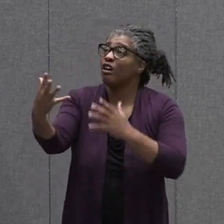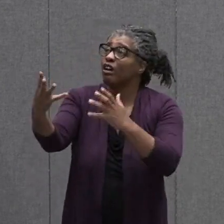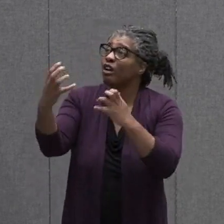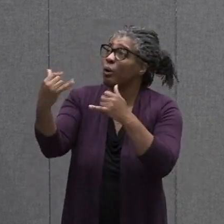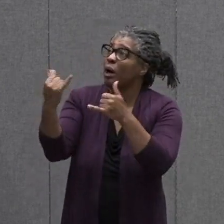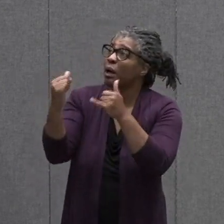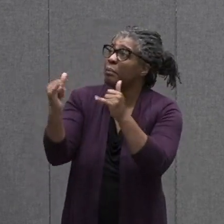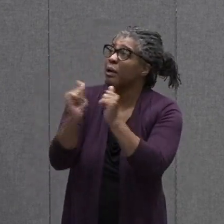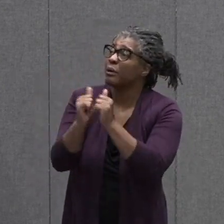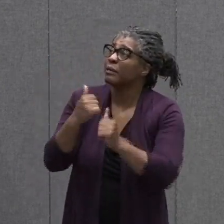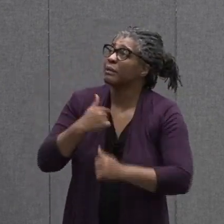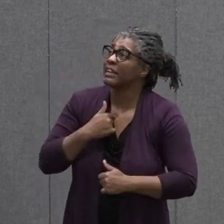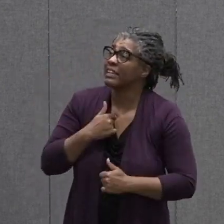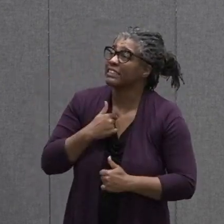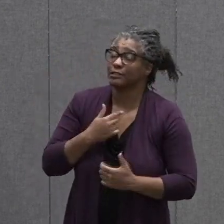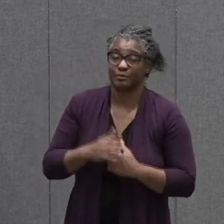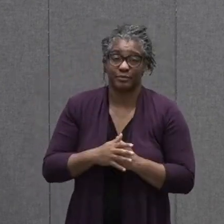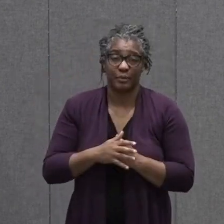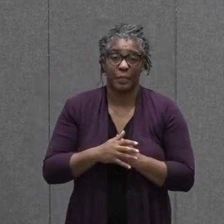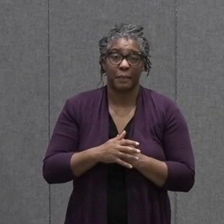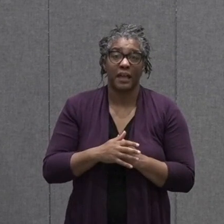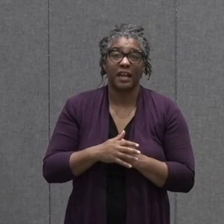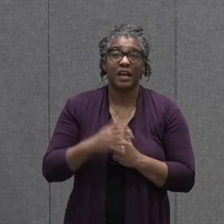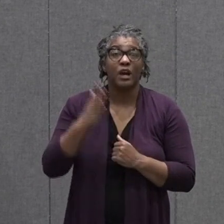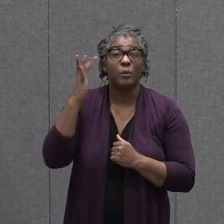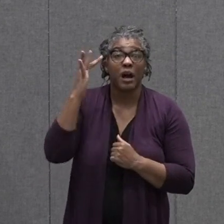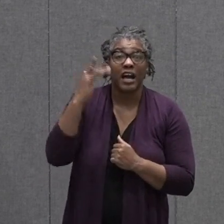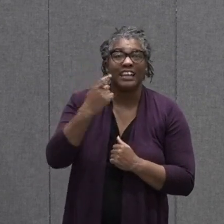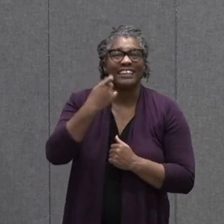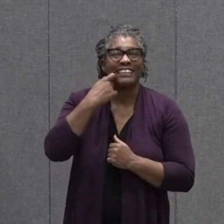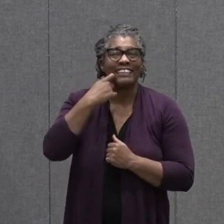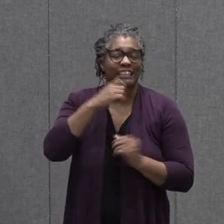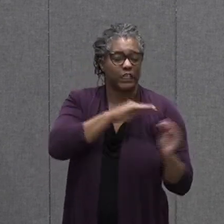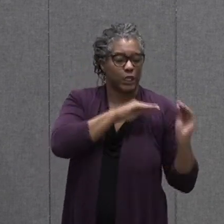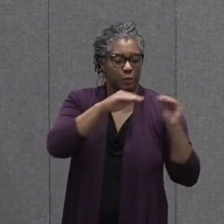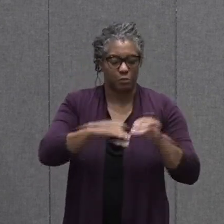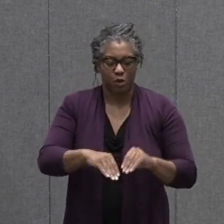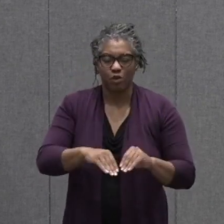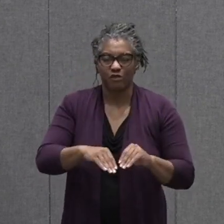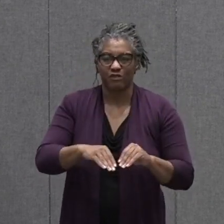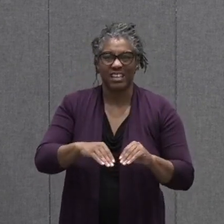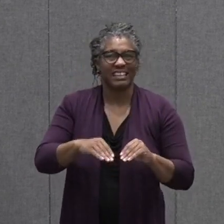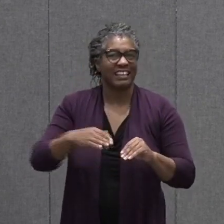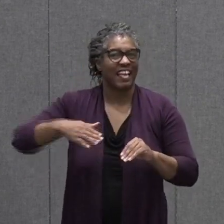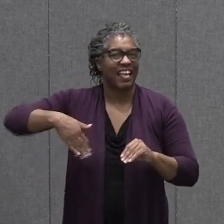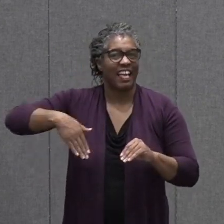and Peanut Butter didn't have any friends yet. "I think you should go outside